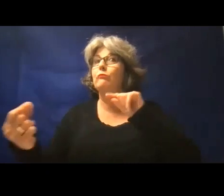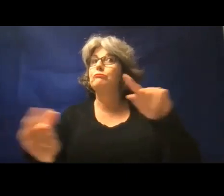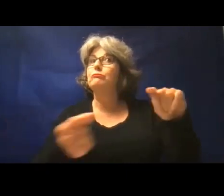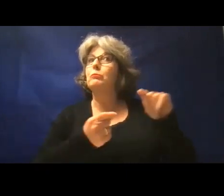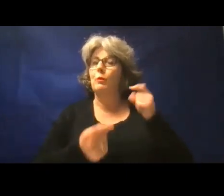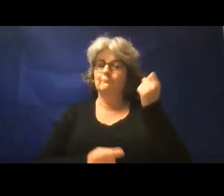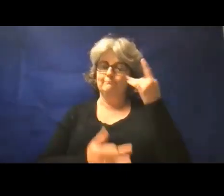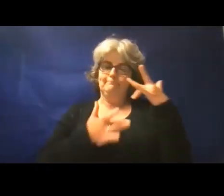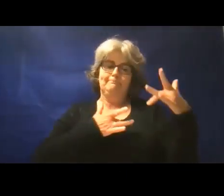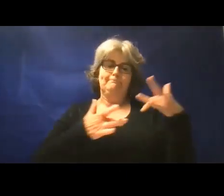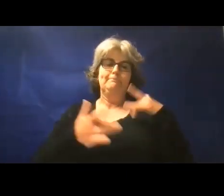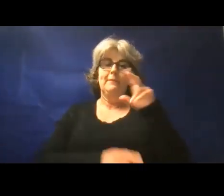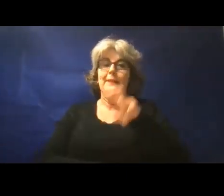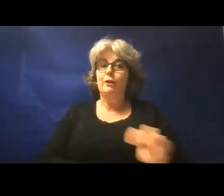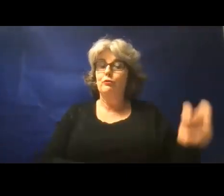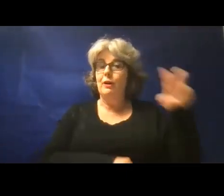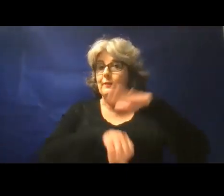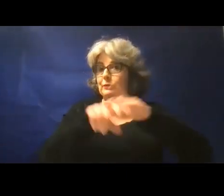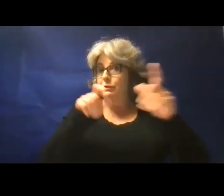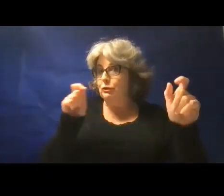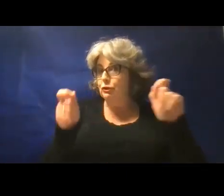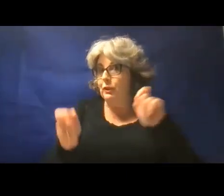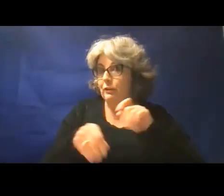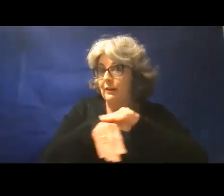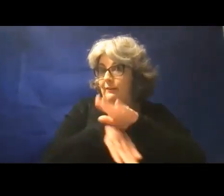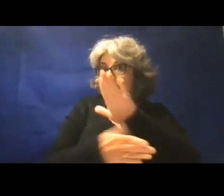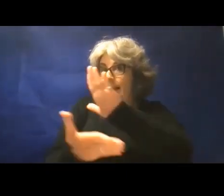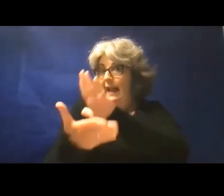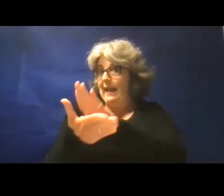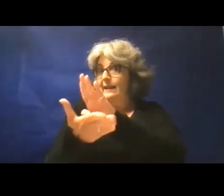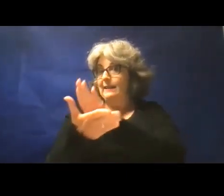about how the travel advisory changes might affect academic exchange and study abroad